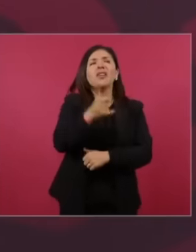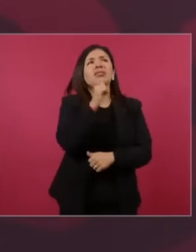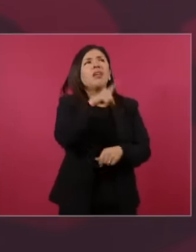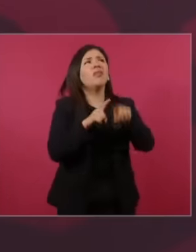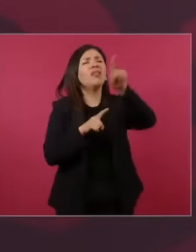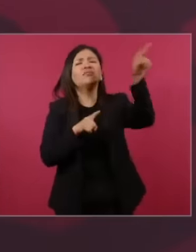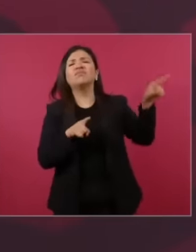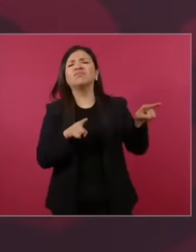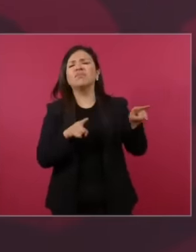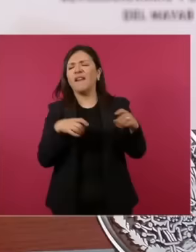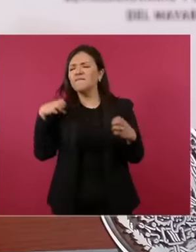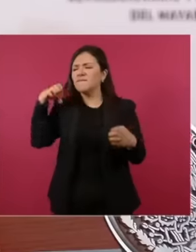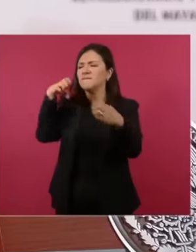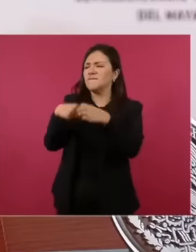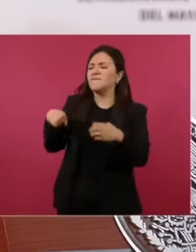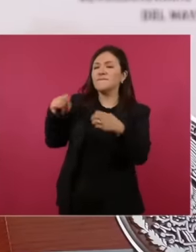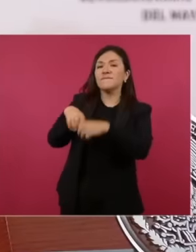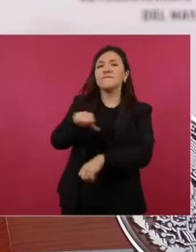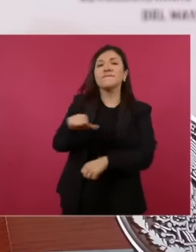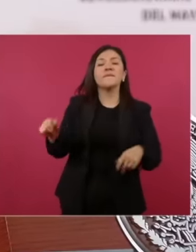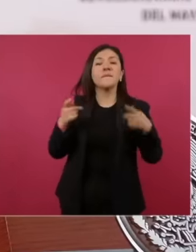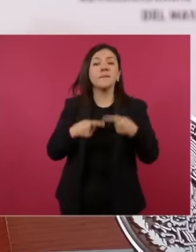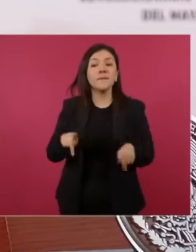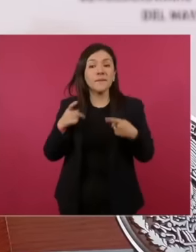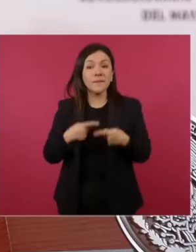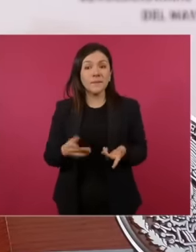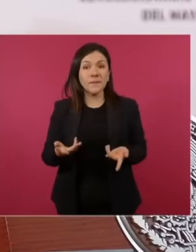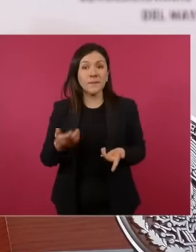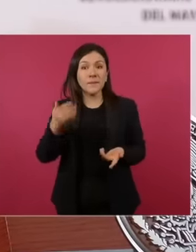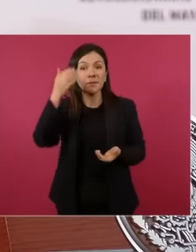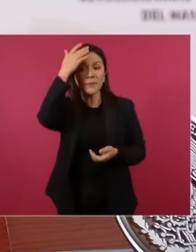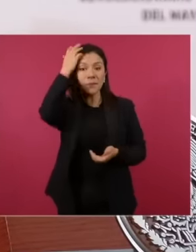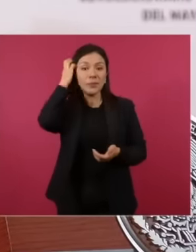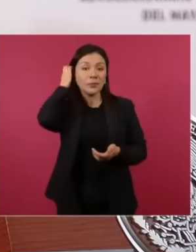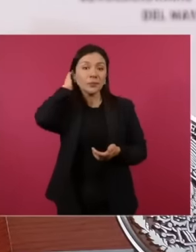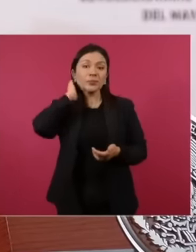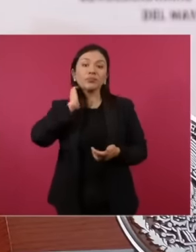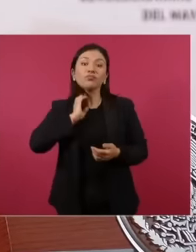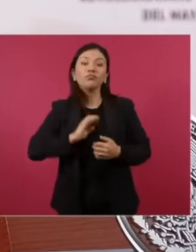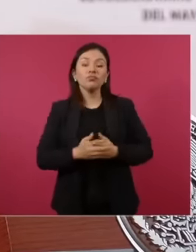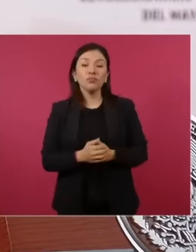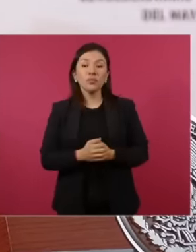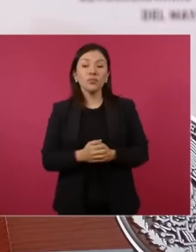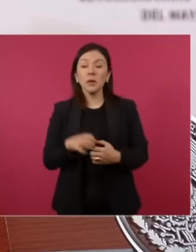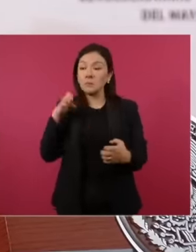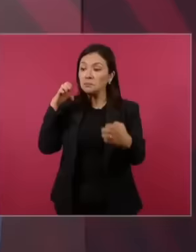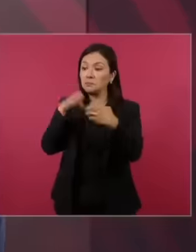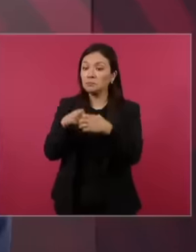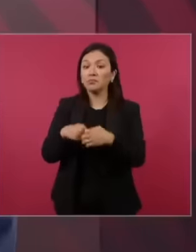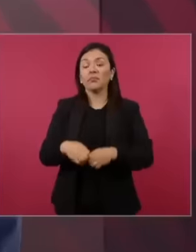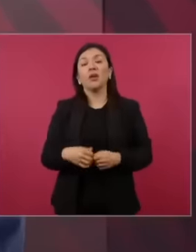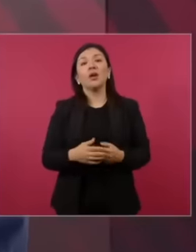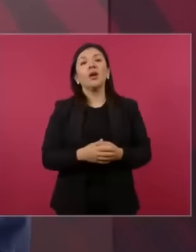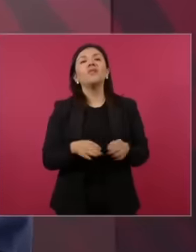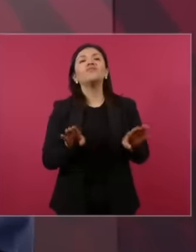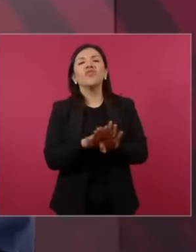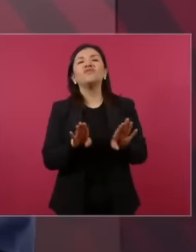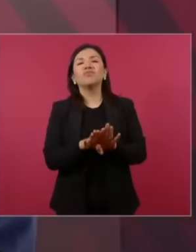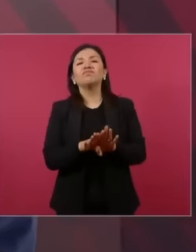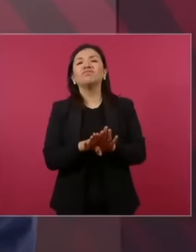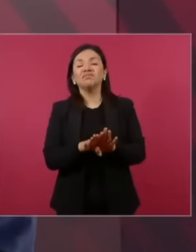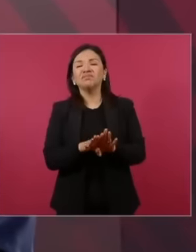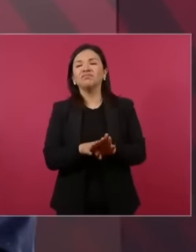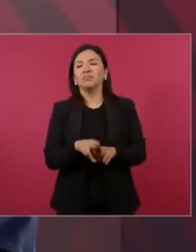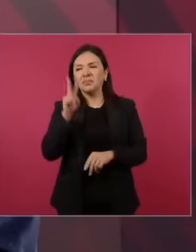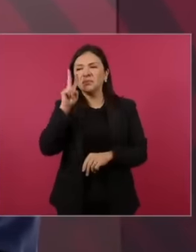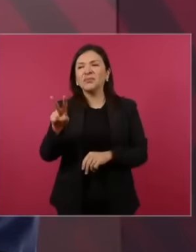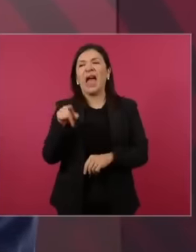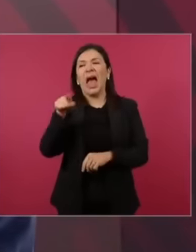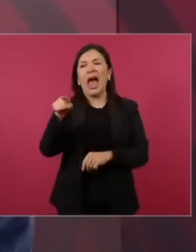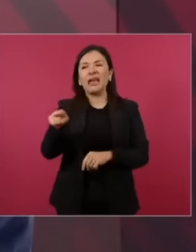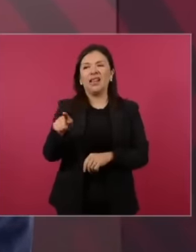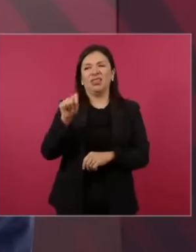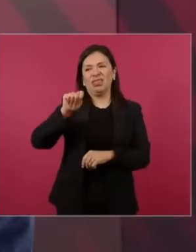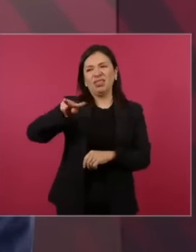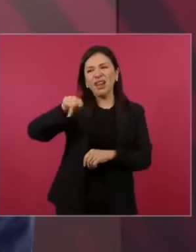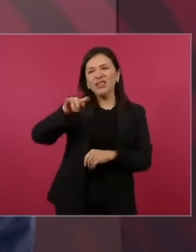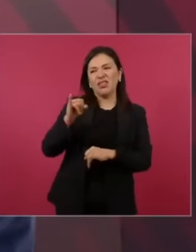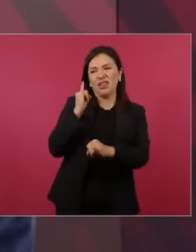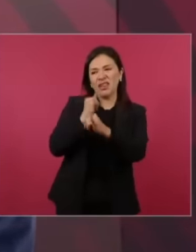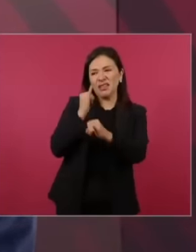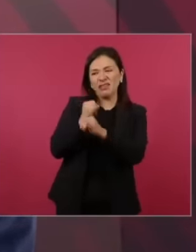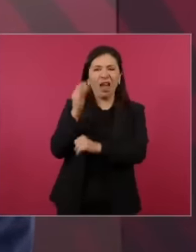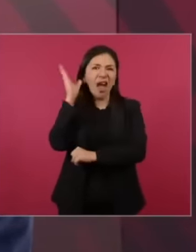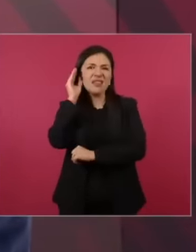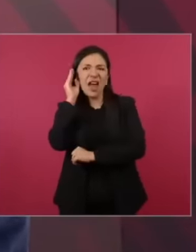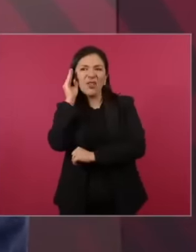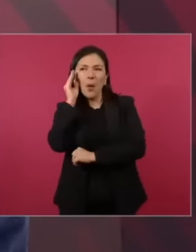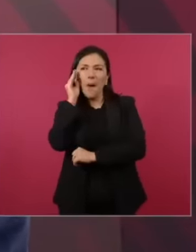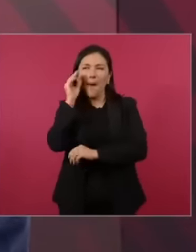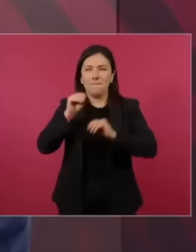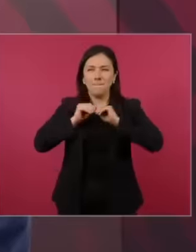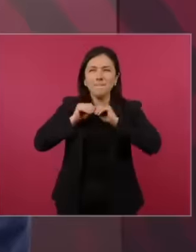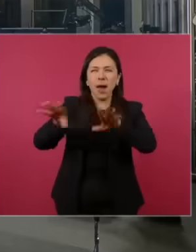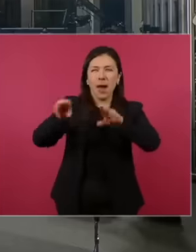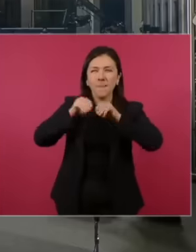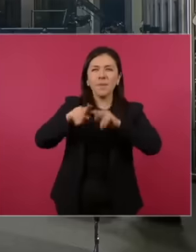people with control of the media of information or manipulation, they said